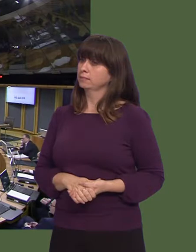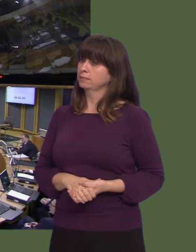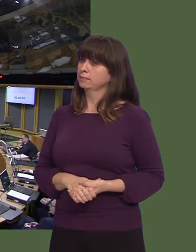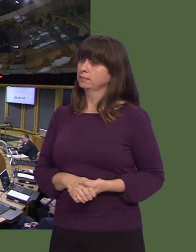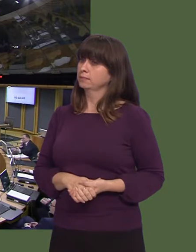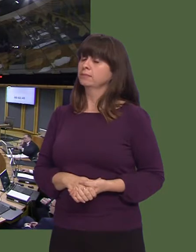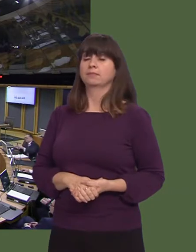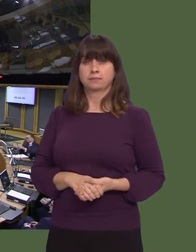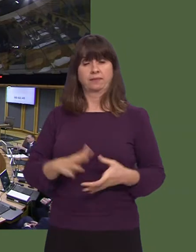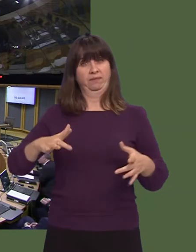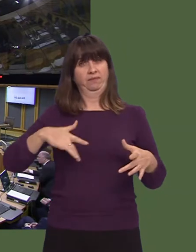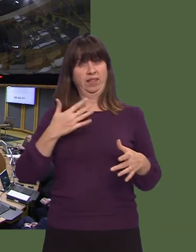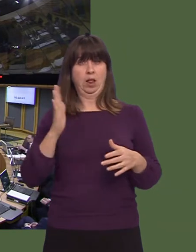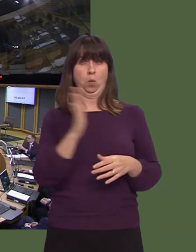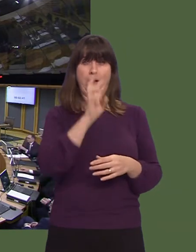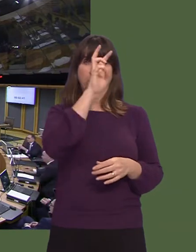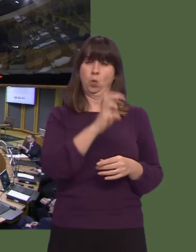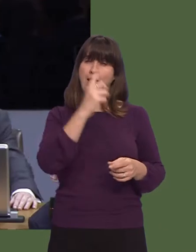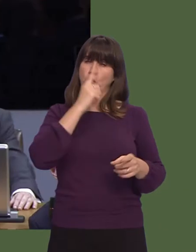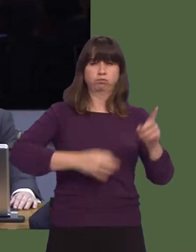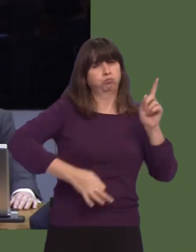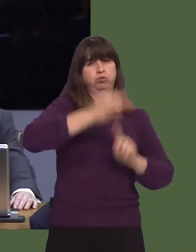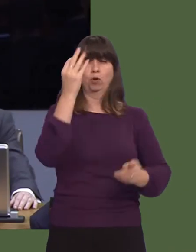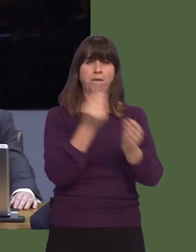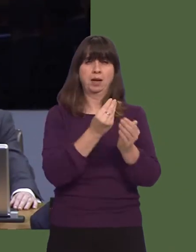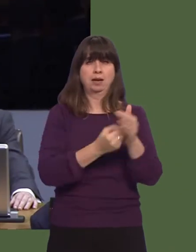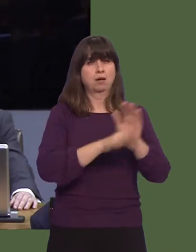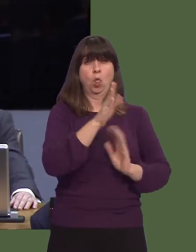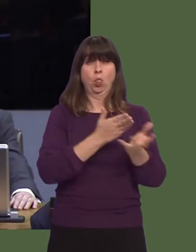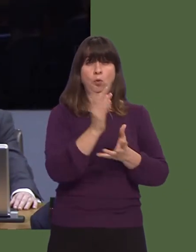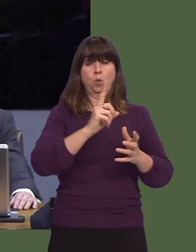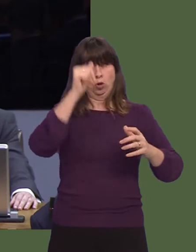gorllewin yn sicr fyddai gweld morlyn llanw yn cael ei ganiat·u ym mae Abertawe, o ran